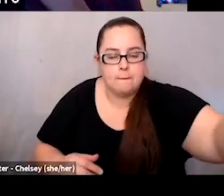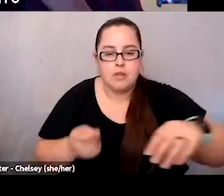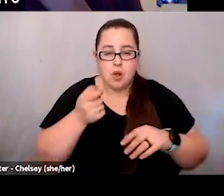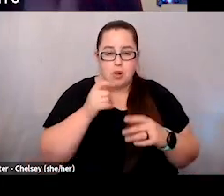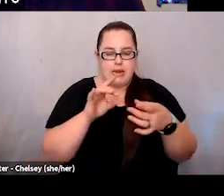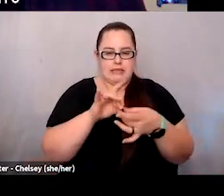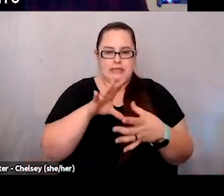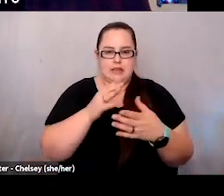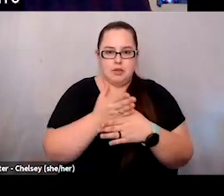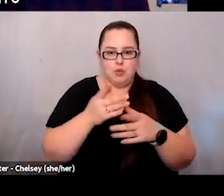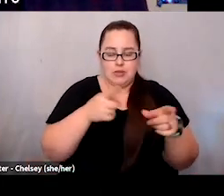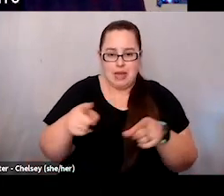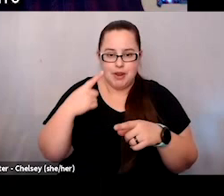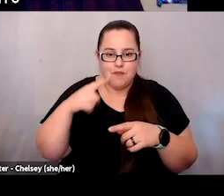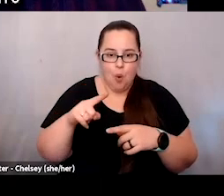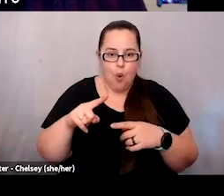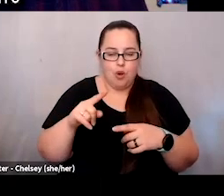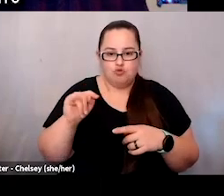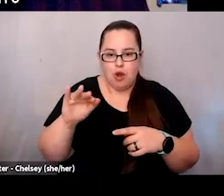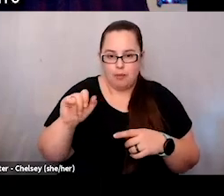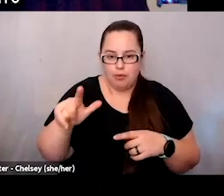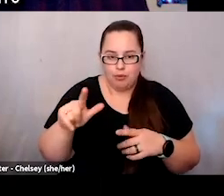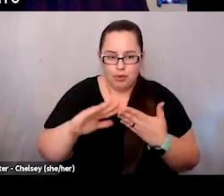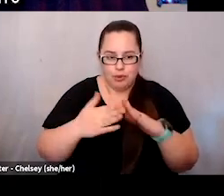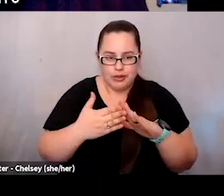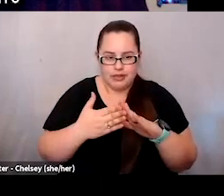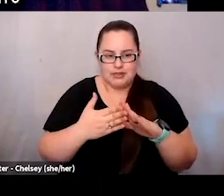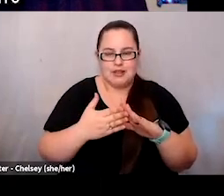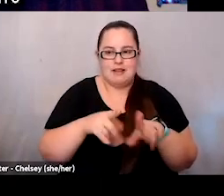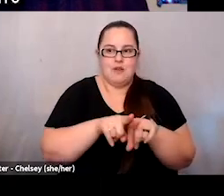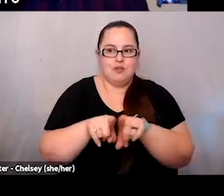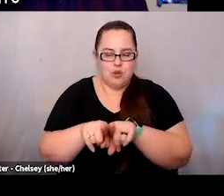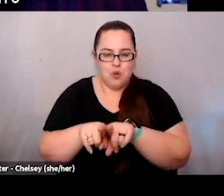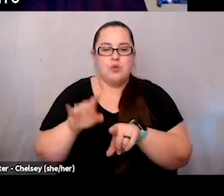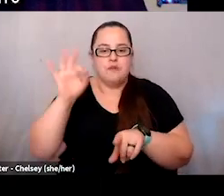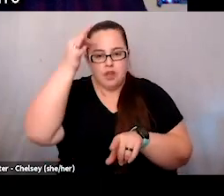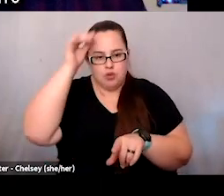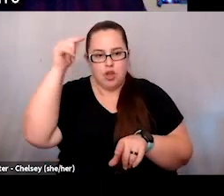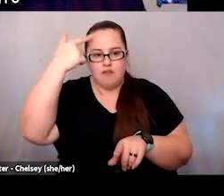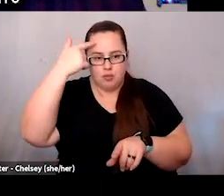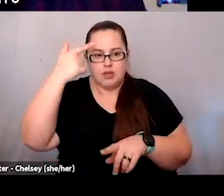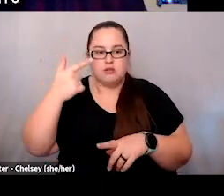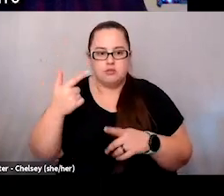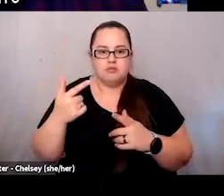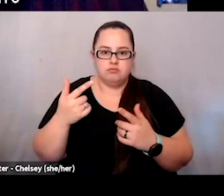so there is kind of a disconnect between what's happening in tribal communities, and